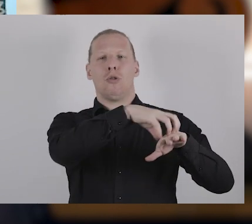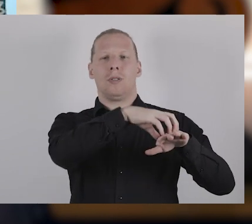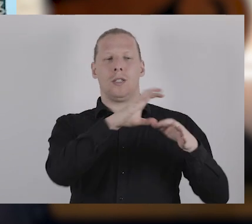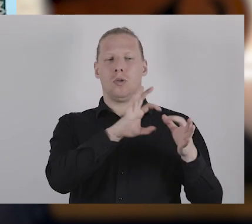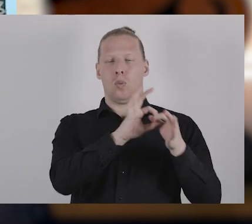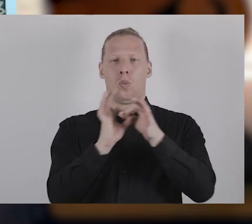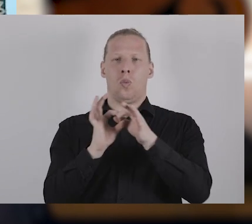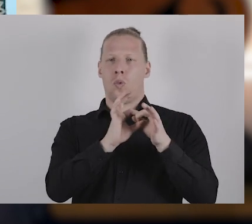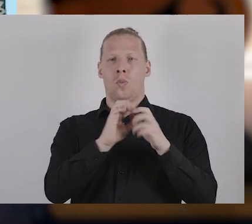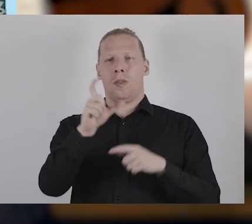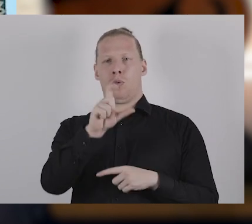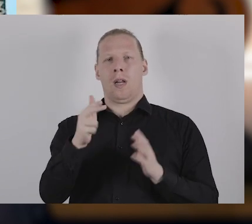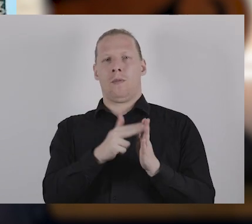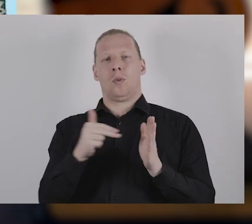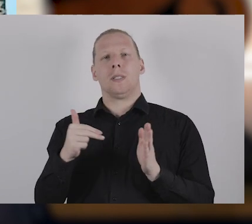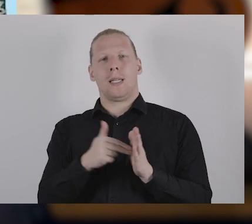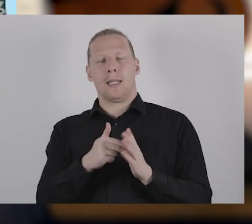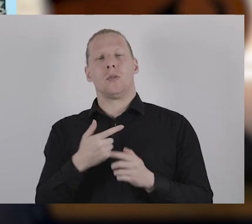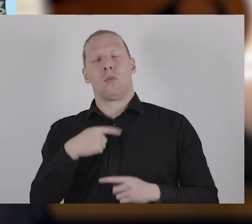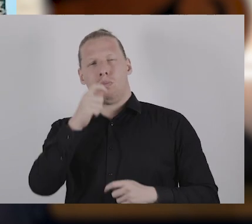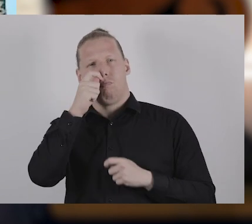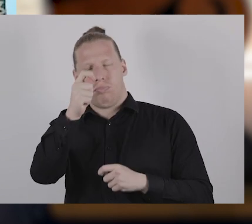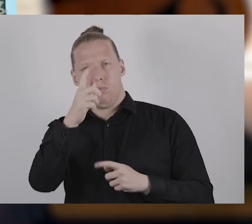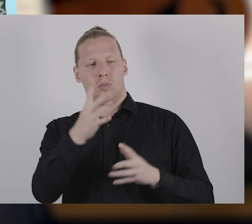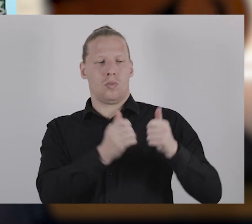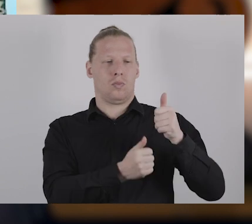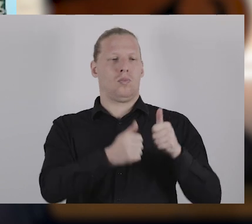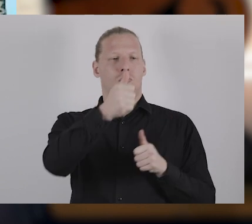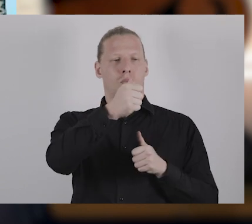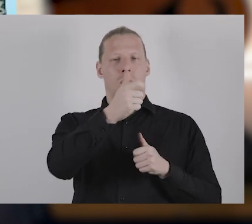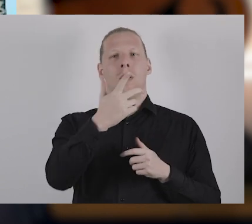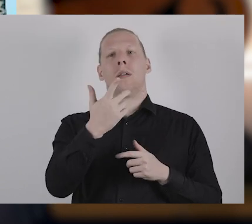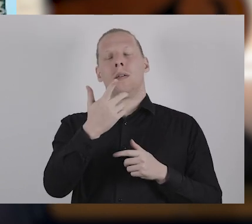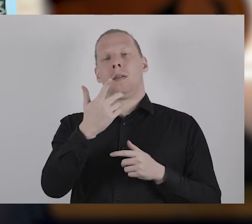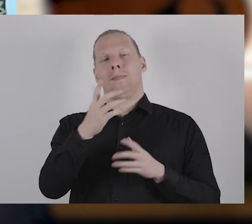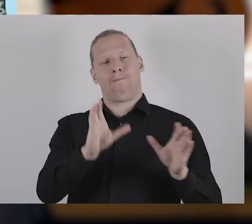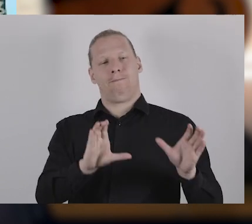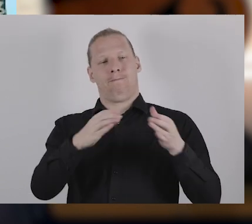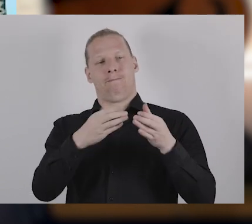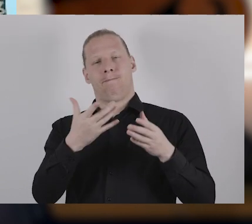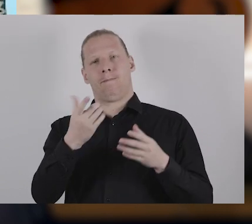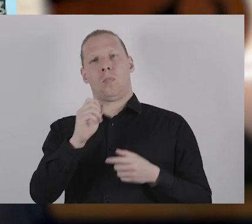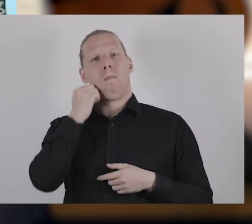to present these awards. A big thank you to the chief executives, chairs and all those involved from